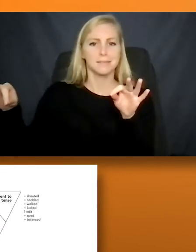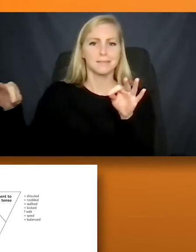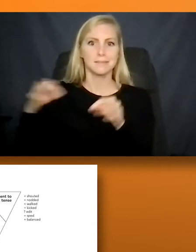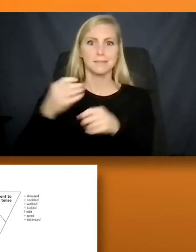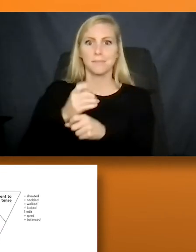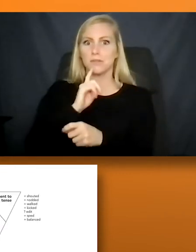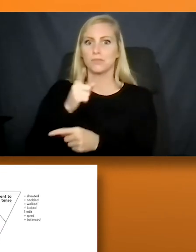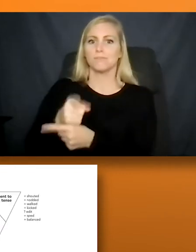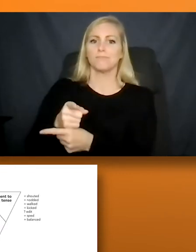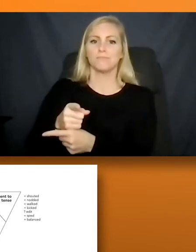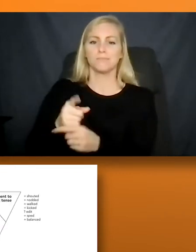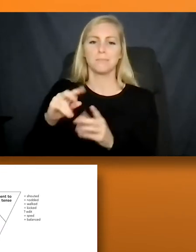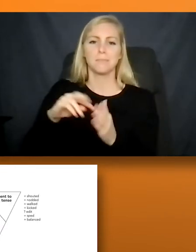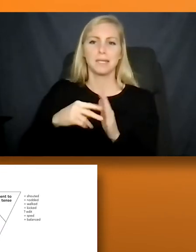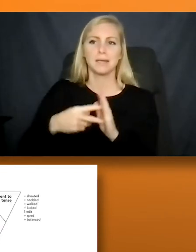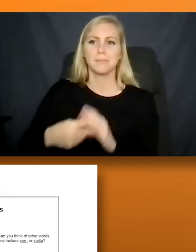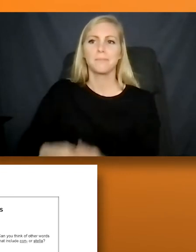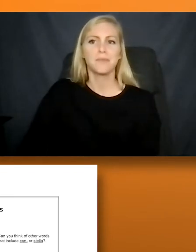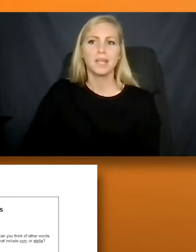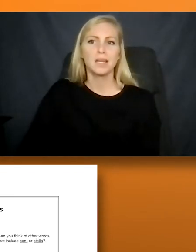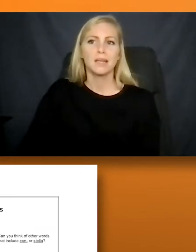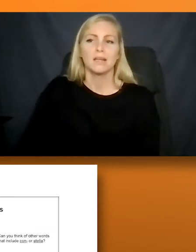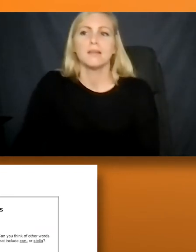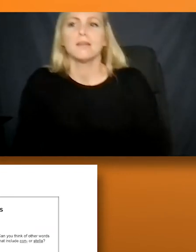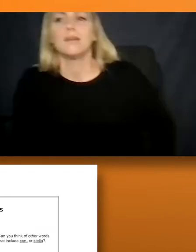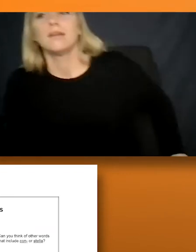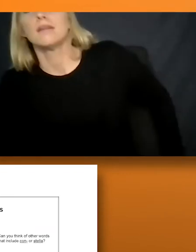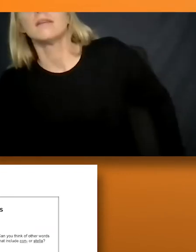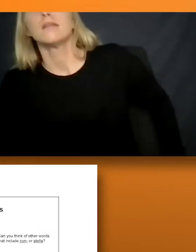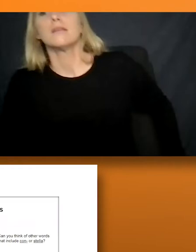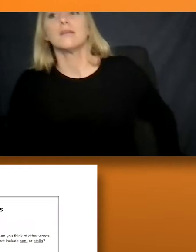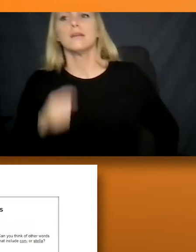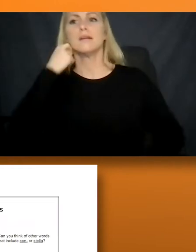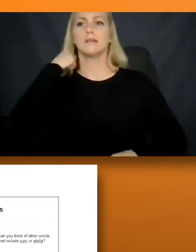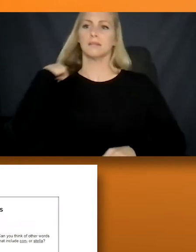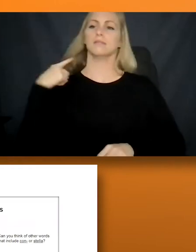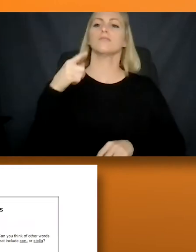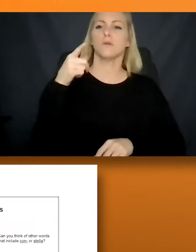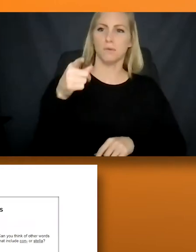Whoops, I skipped--sorry. This is one way you can teach it.